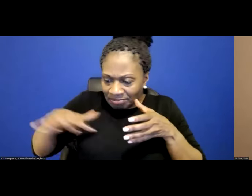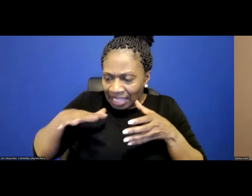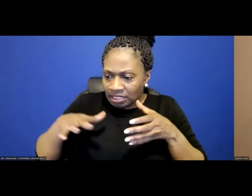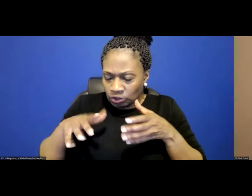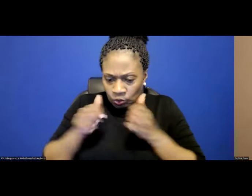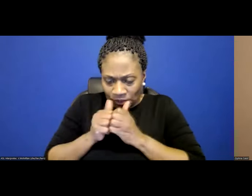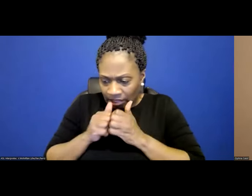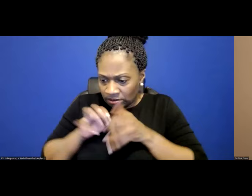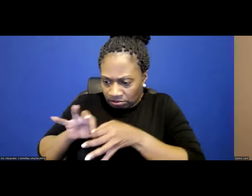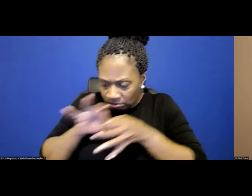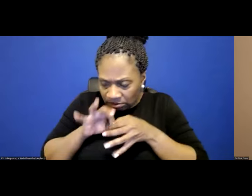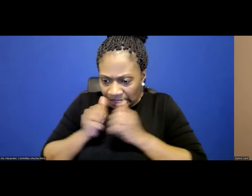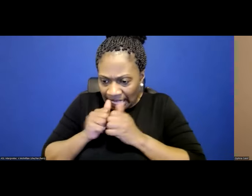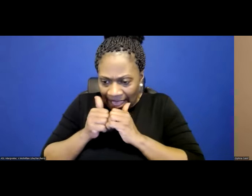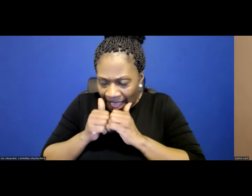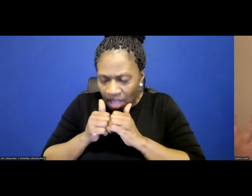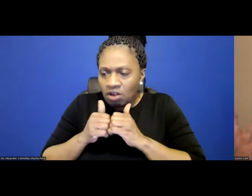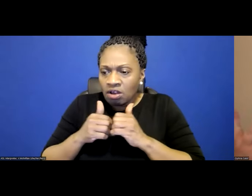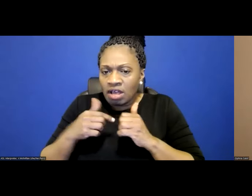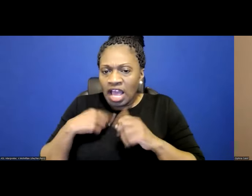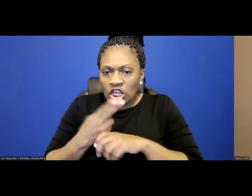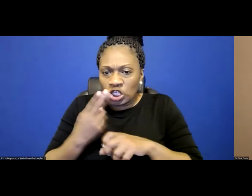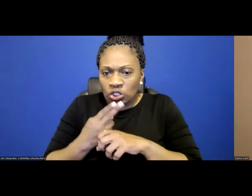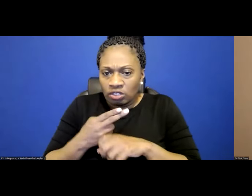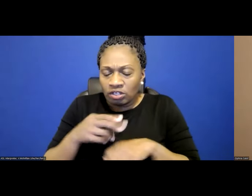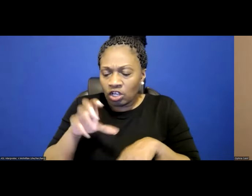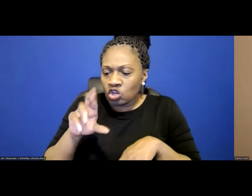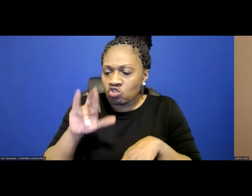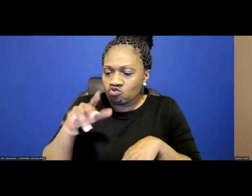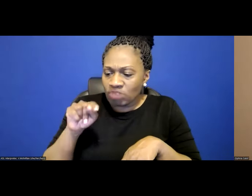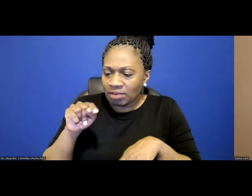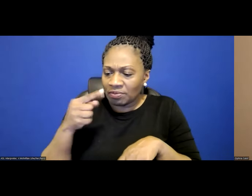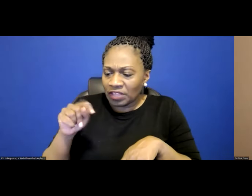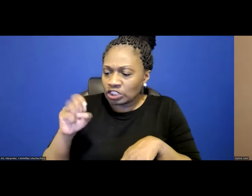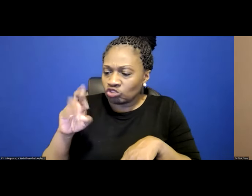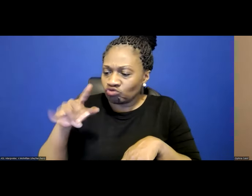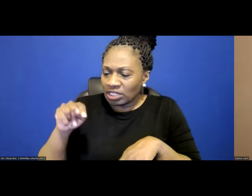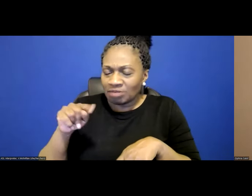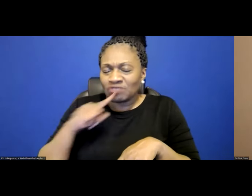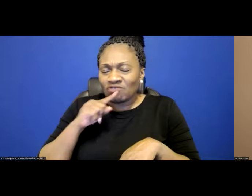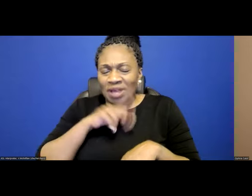And so I use the phrase crypt the script to describe my personal practice